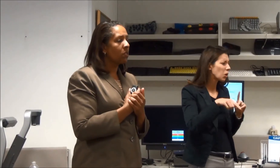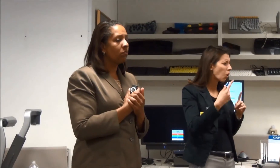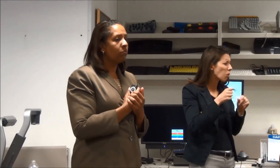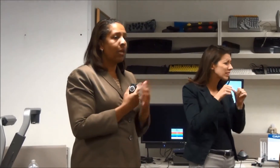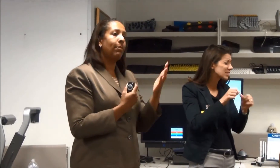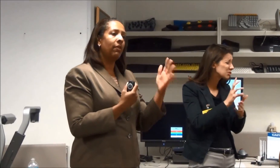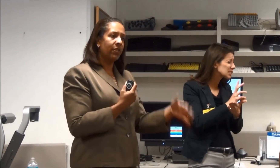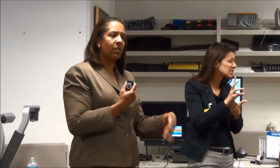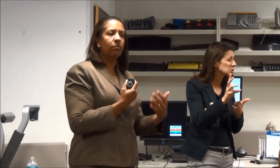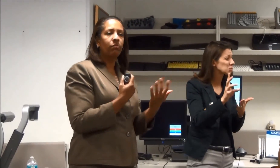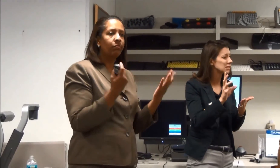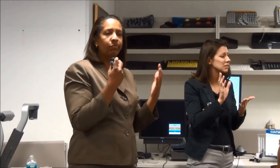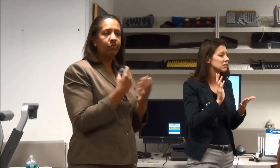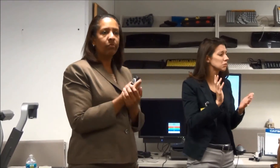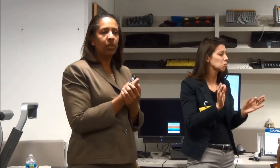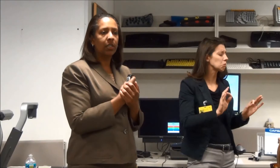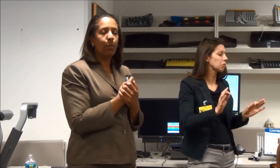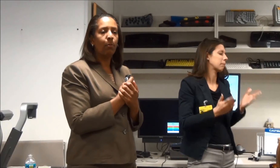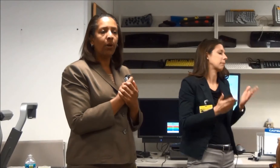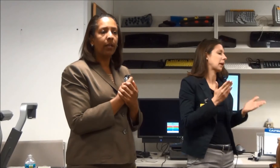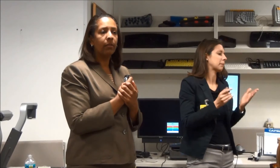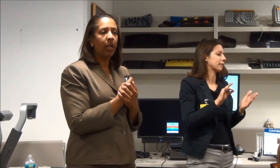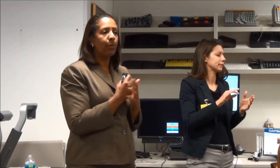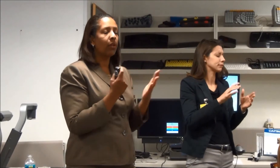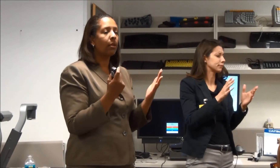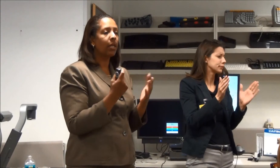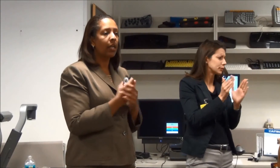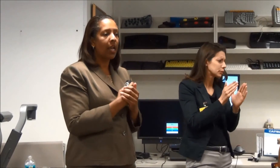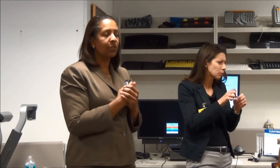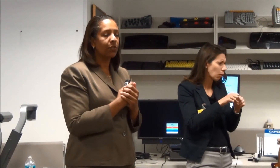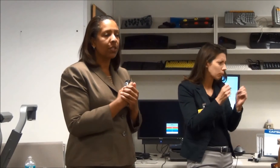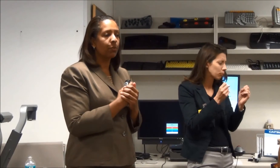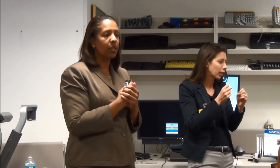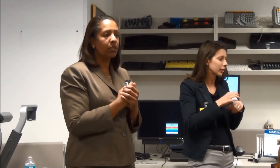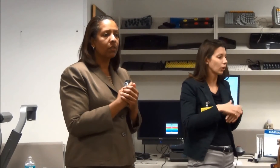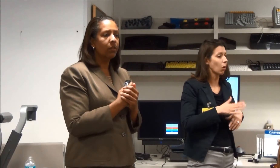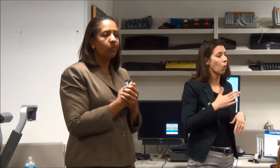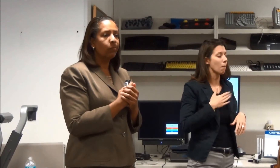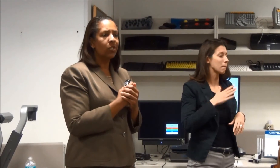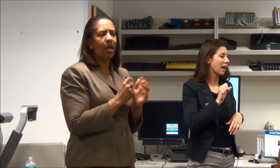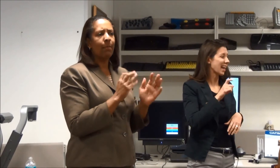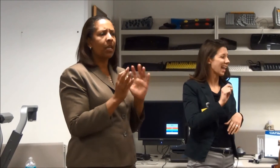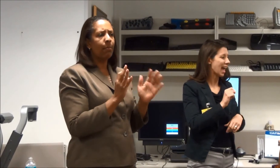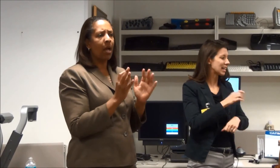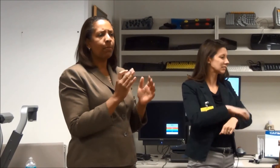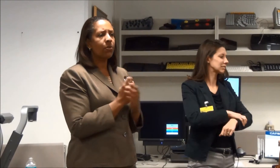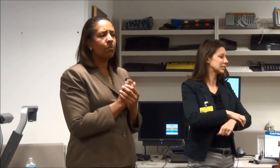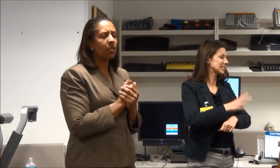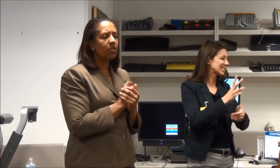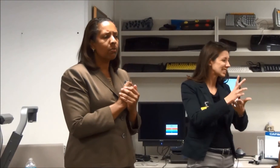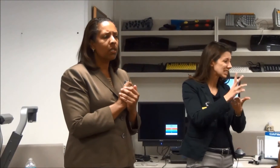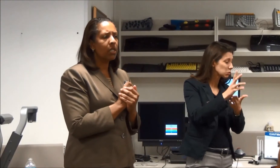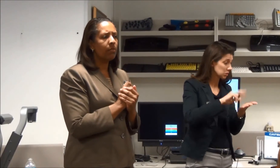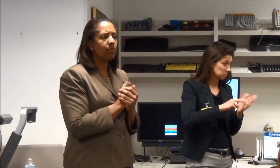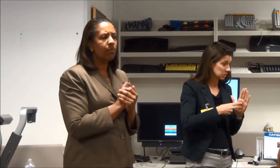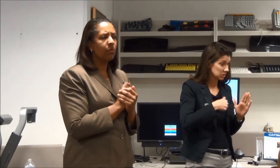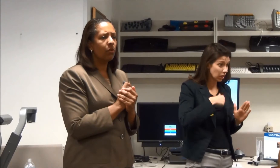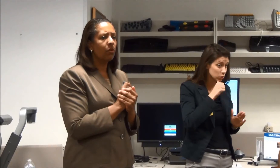Maybe, if it's a small break, and I'm only going to be in a cast for six weeks, does that mean I'm not a person with a disability? Participant: No.